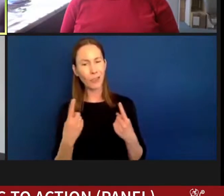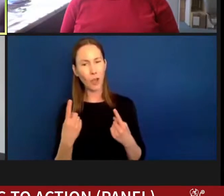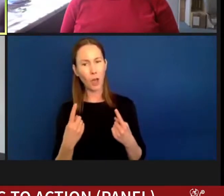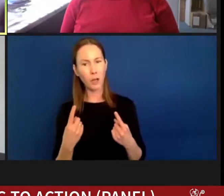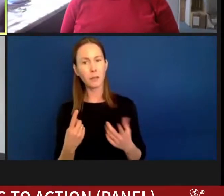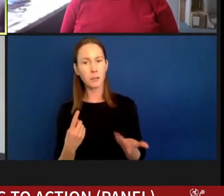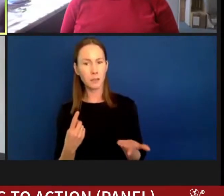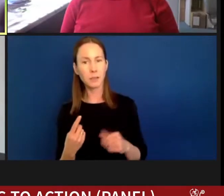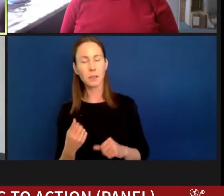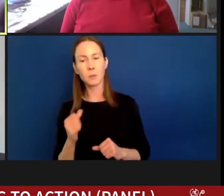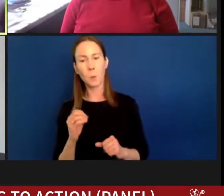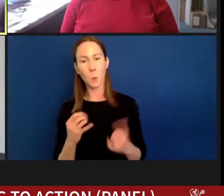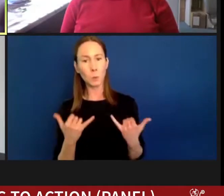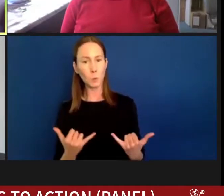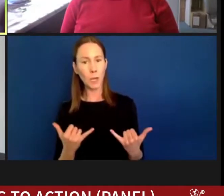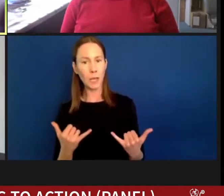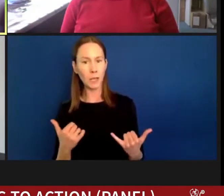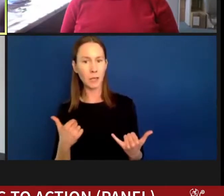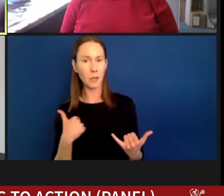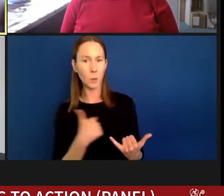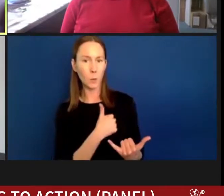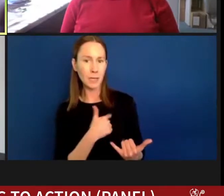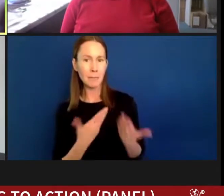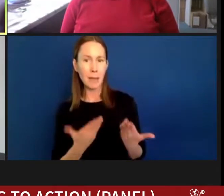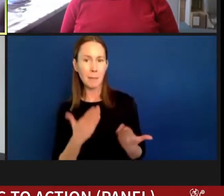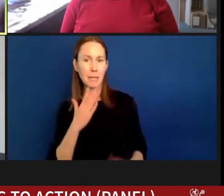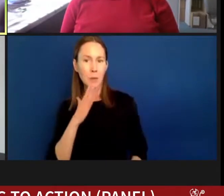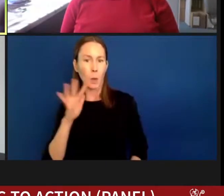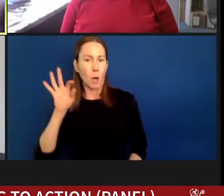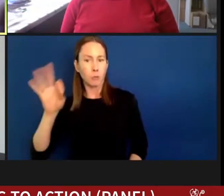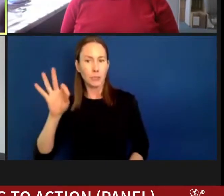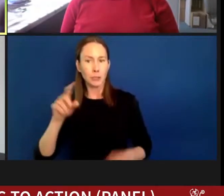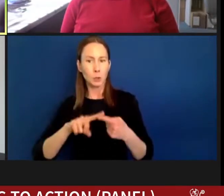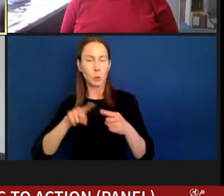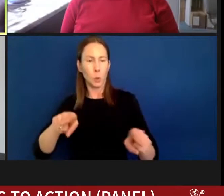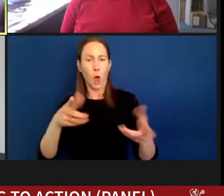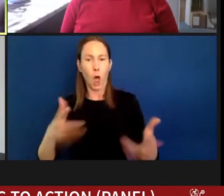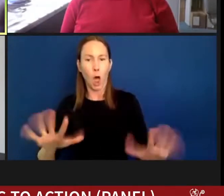that in some ways today we might be preaching to the choir.